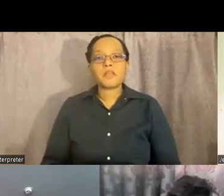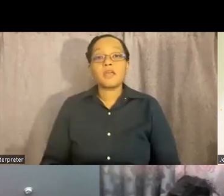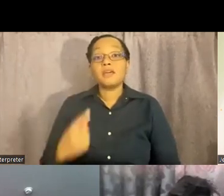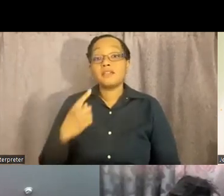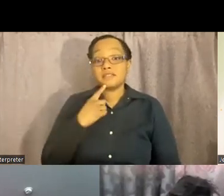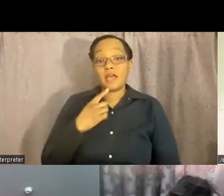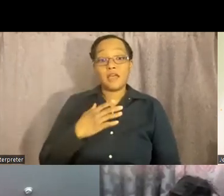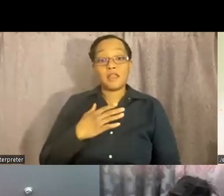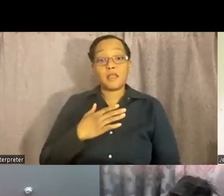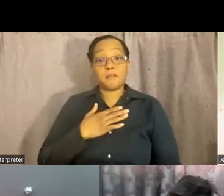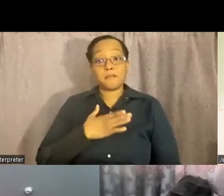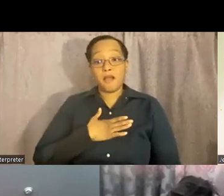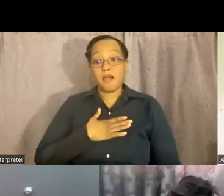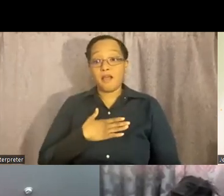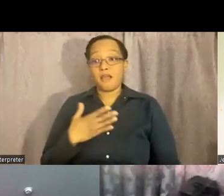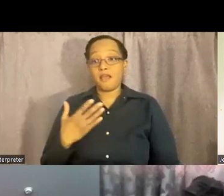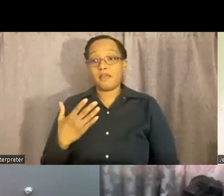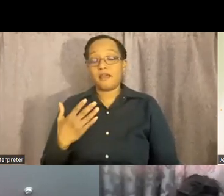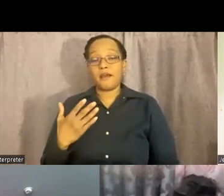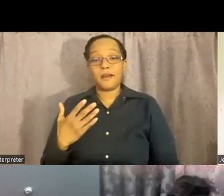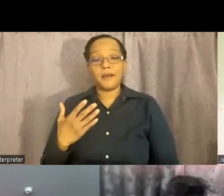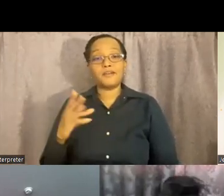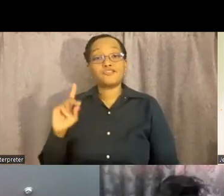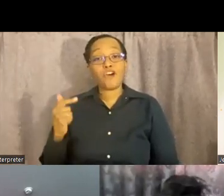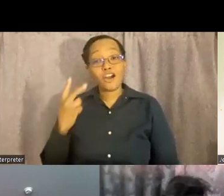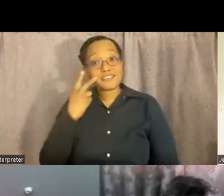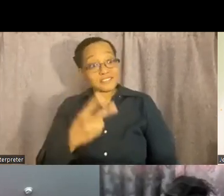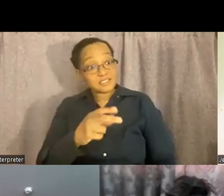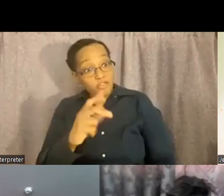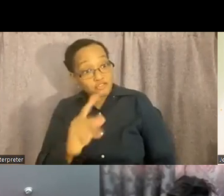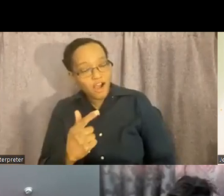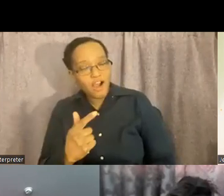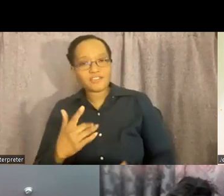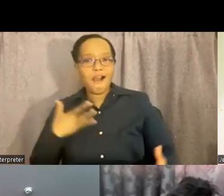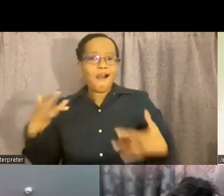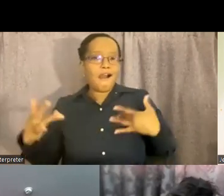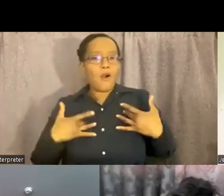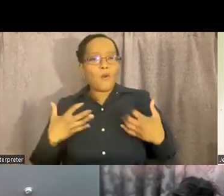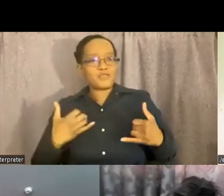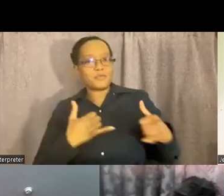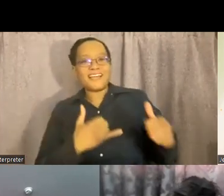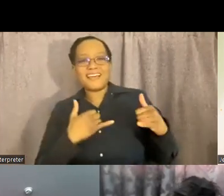Whenever they have a lab is like that's how we function .